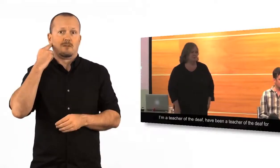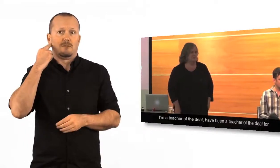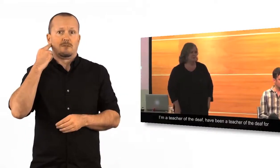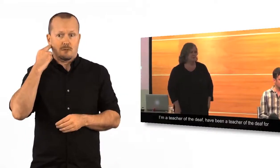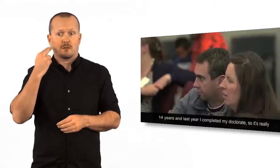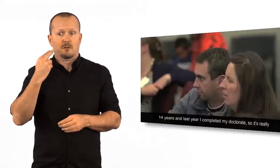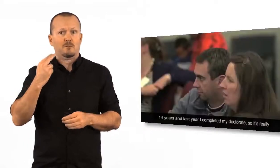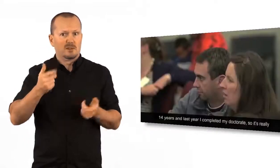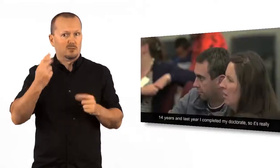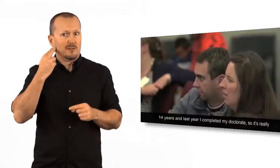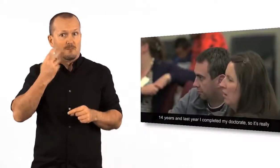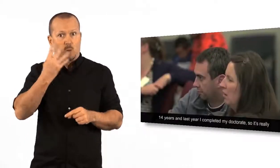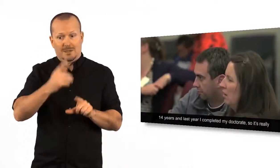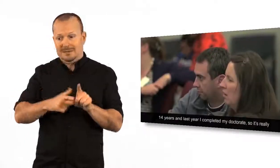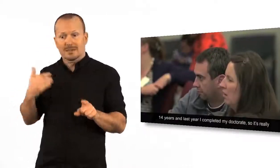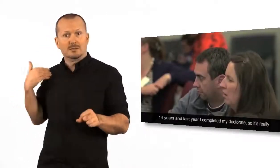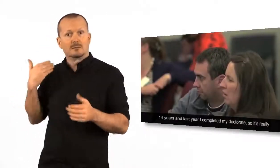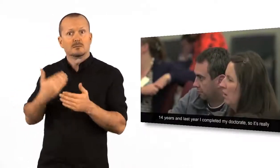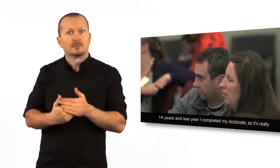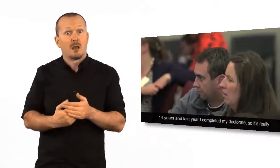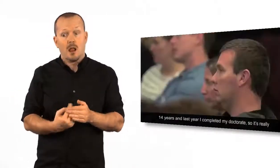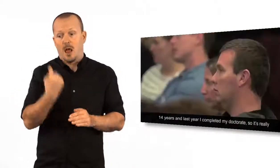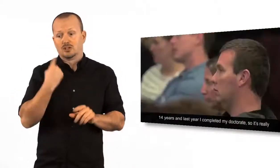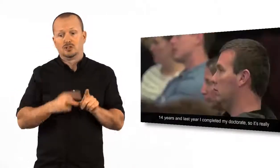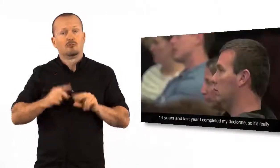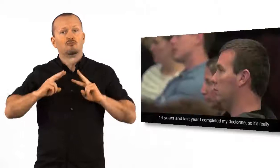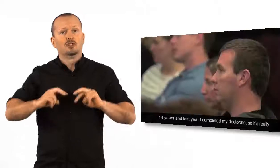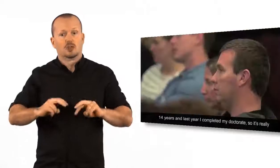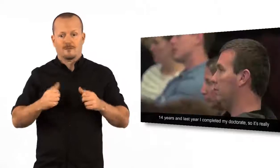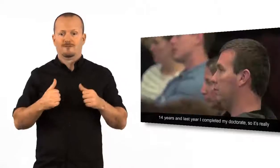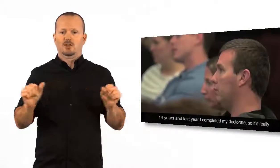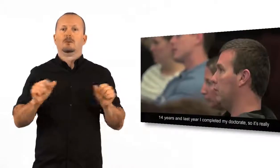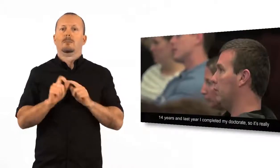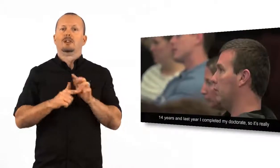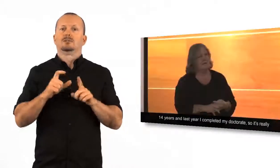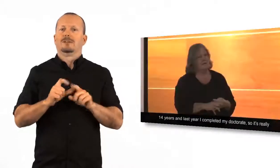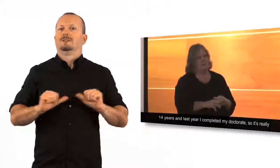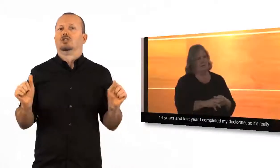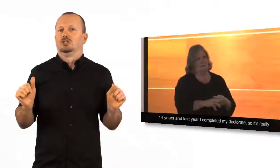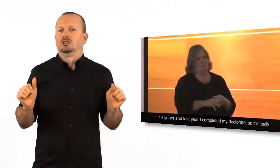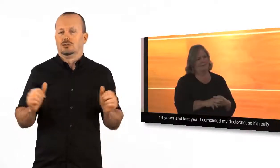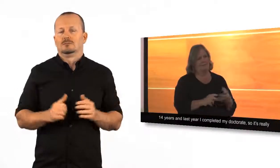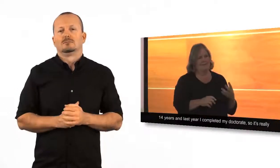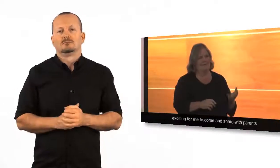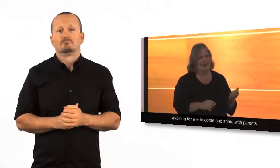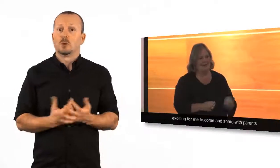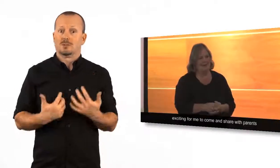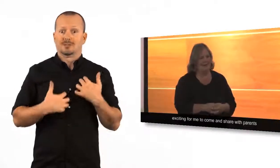of the Deaf for 14 years and last year I completed my doctorate so it’s really exciting for